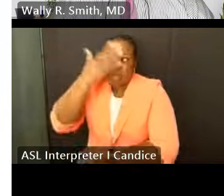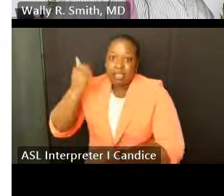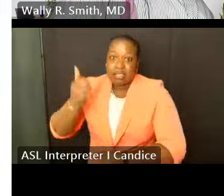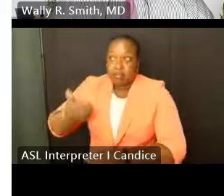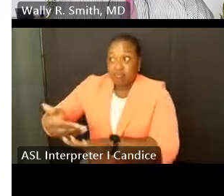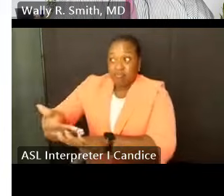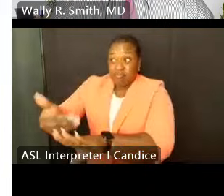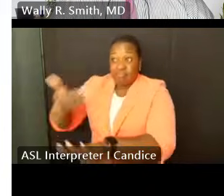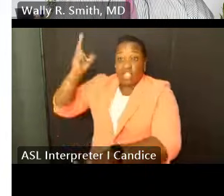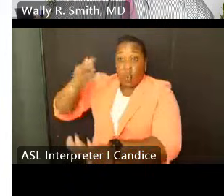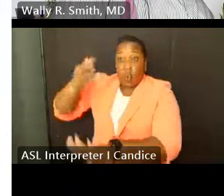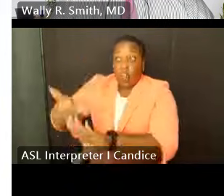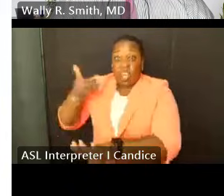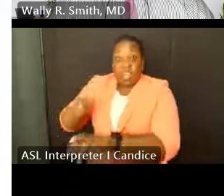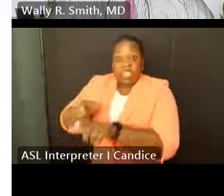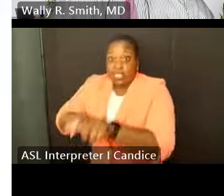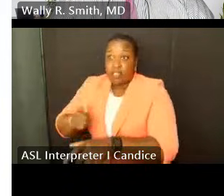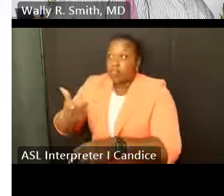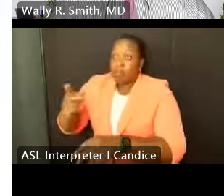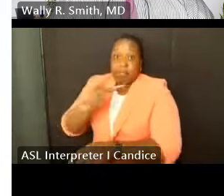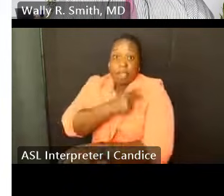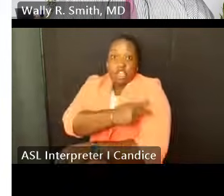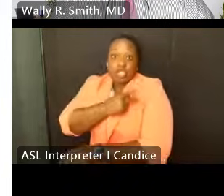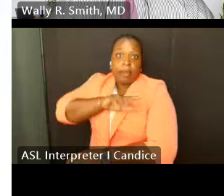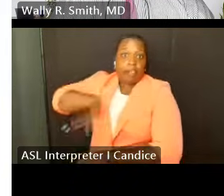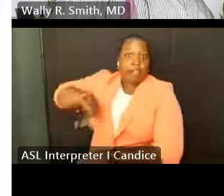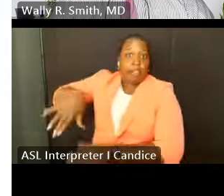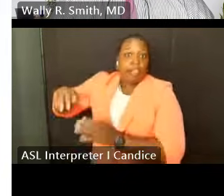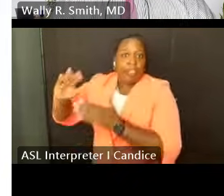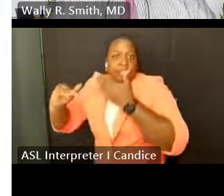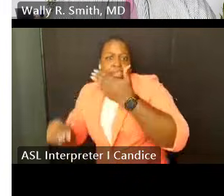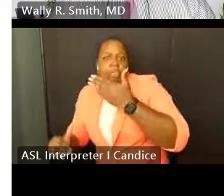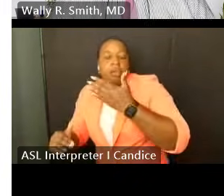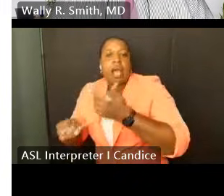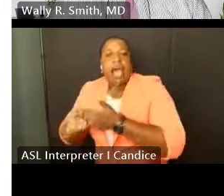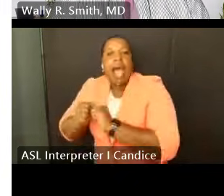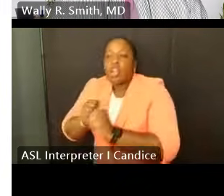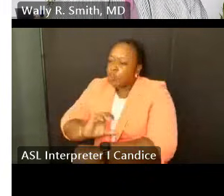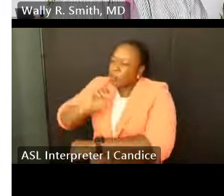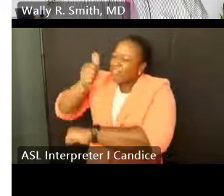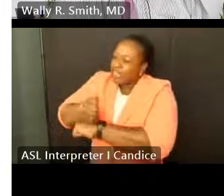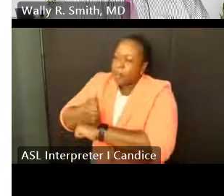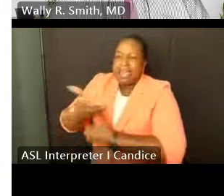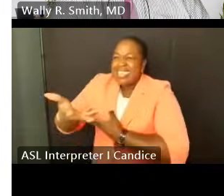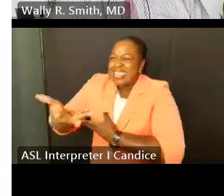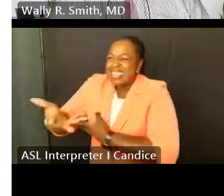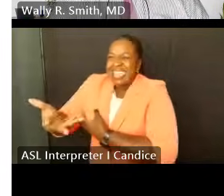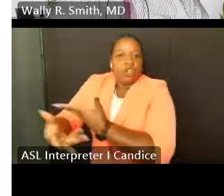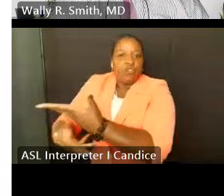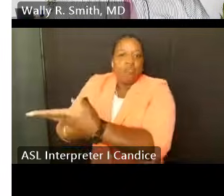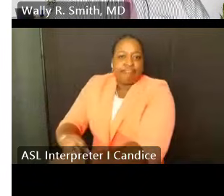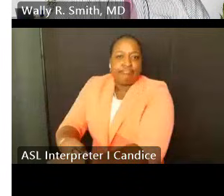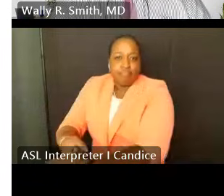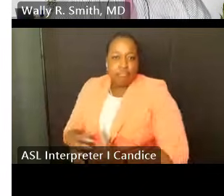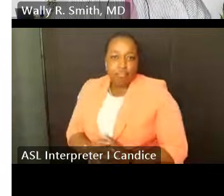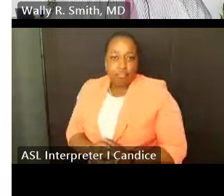some of the problems even just in accessing healthcare? And is that sort of explicit or